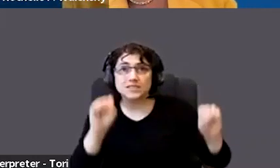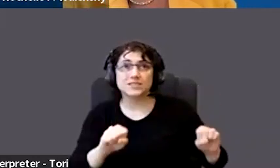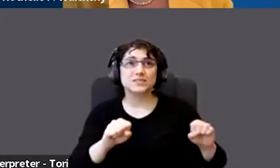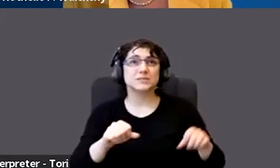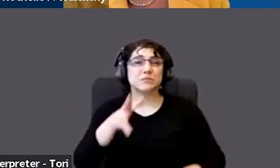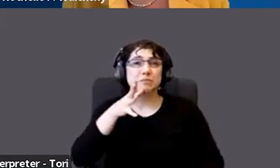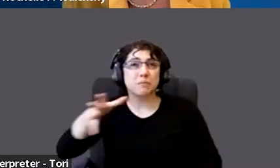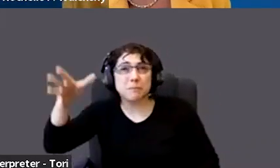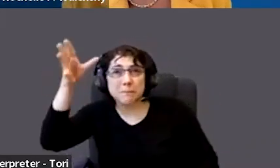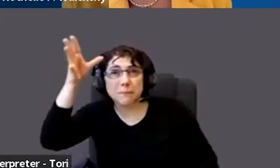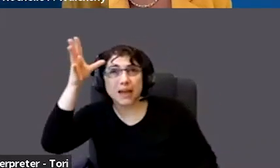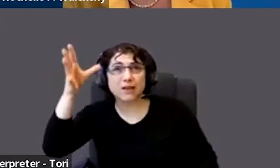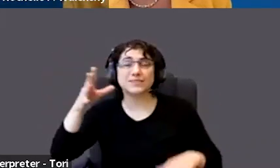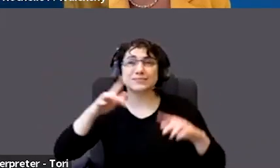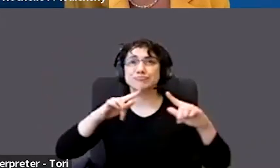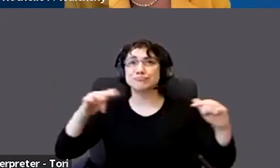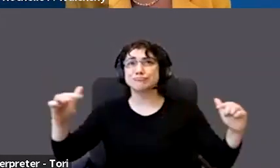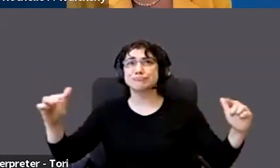and how do we communicate differently with each of those?